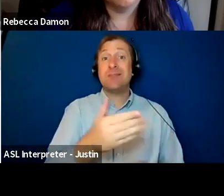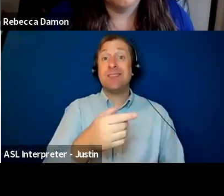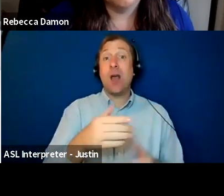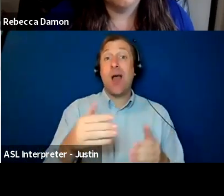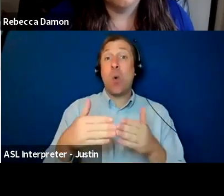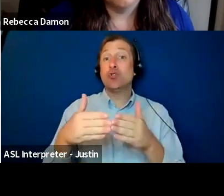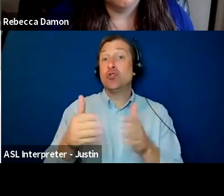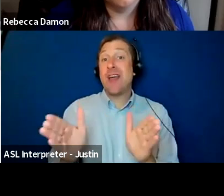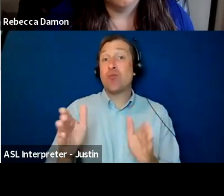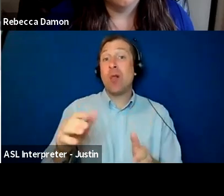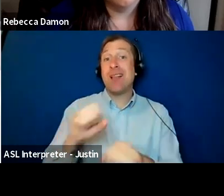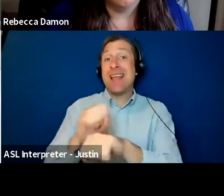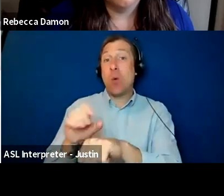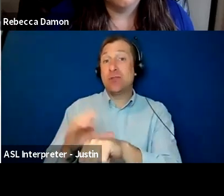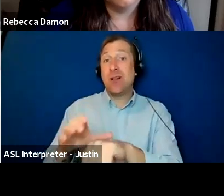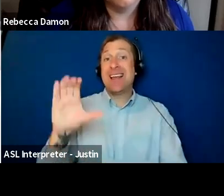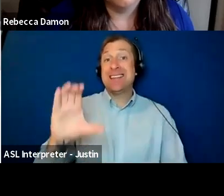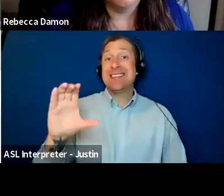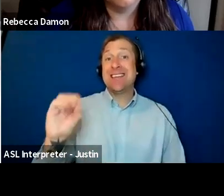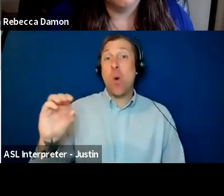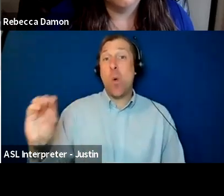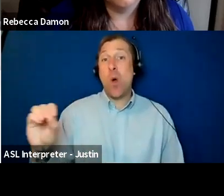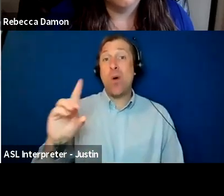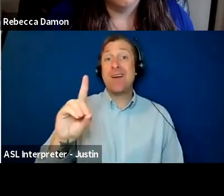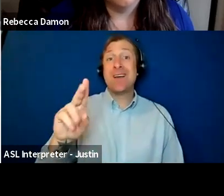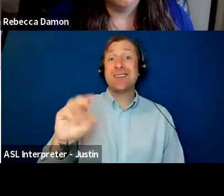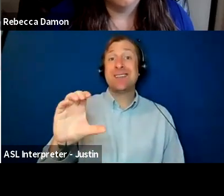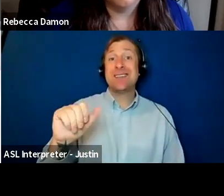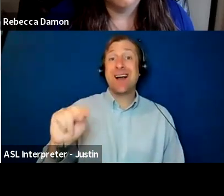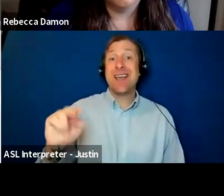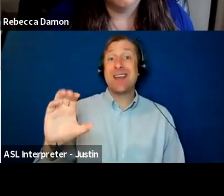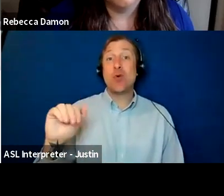our COO and general council, Duncan Crabtree-Ireland, who will be presenting to you today.